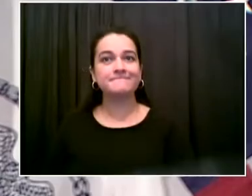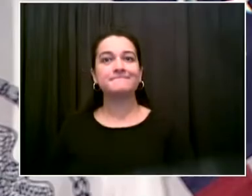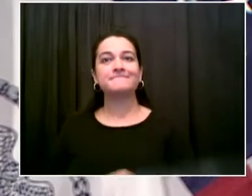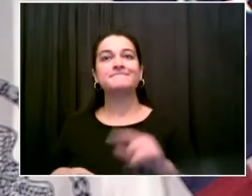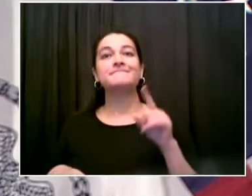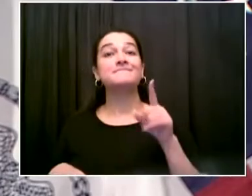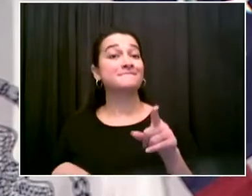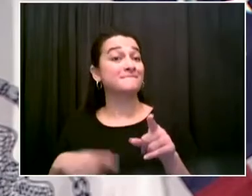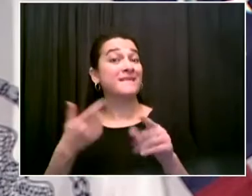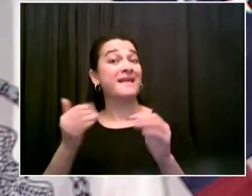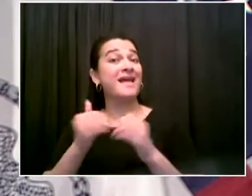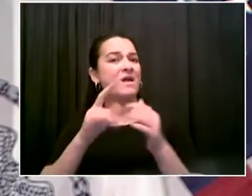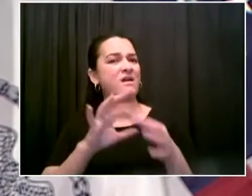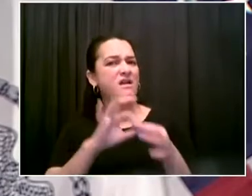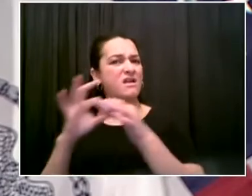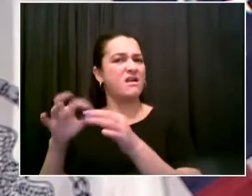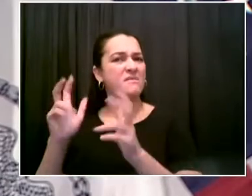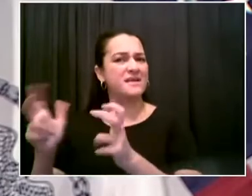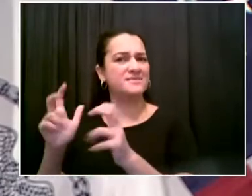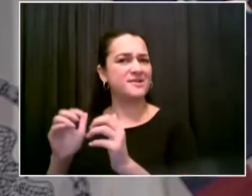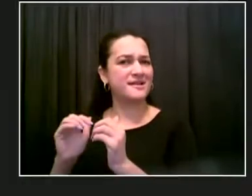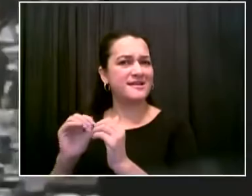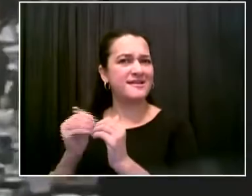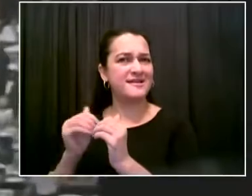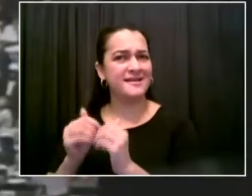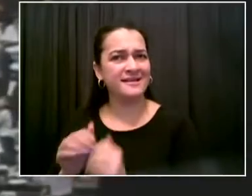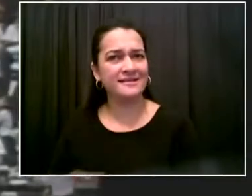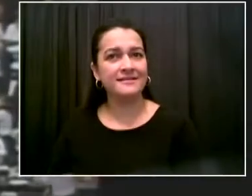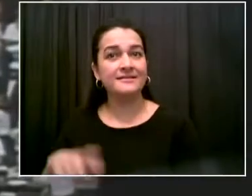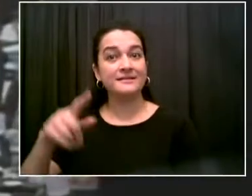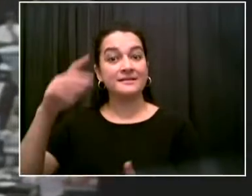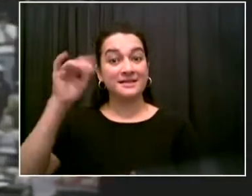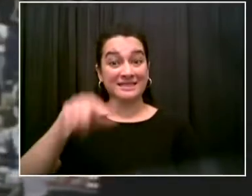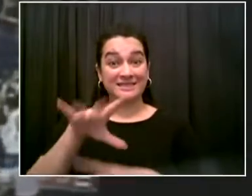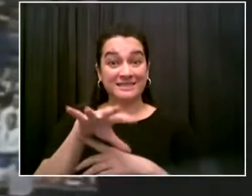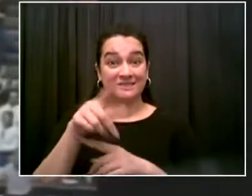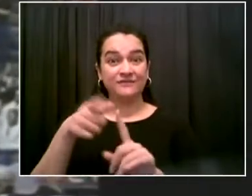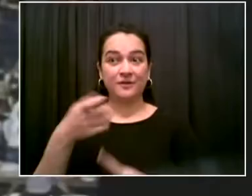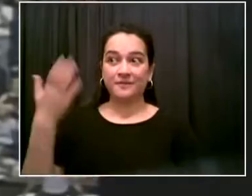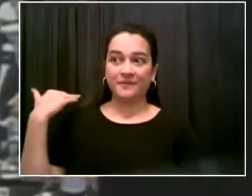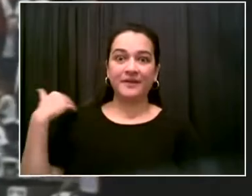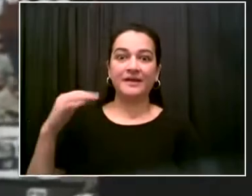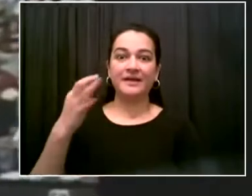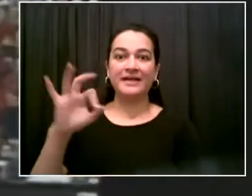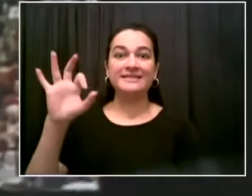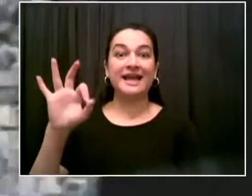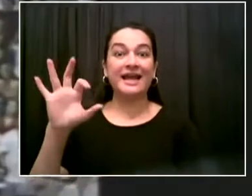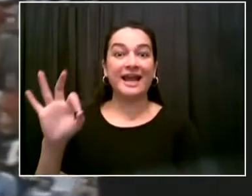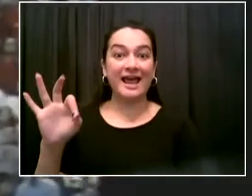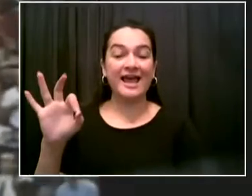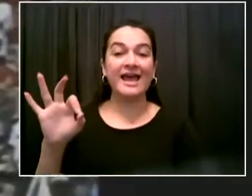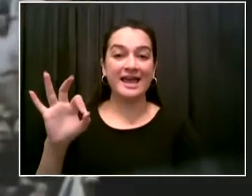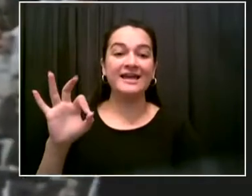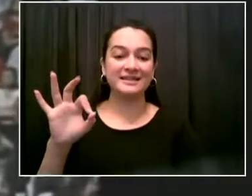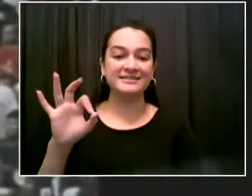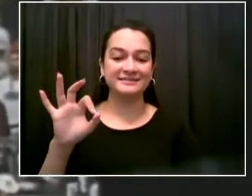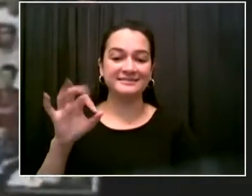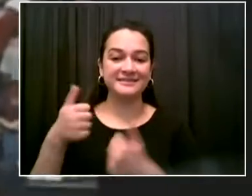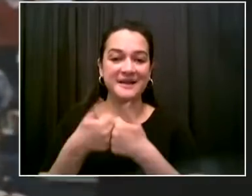YORK KNICKS HISTORY, SERIES WINNING SHOT FROM THE FIRST ROUND OF THE 1999 PLAYOFFS.